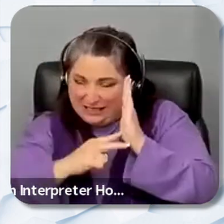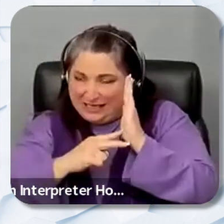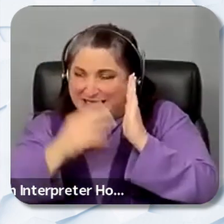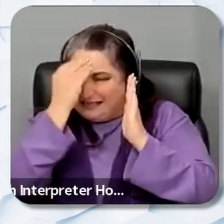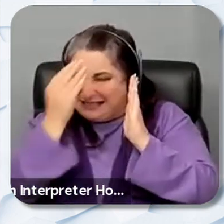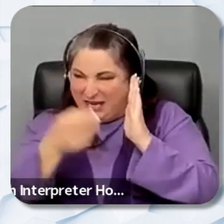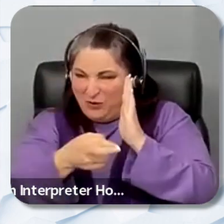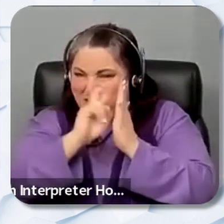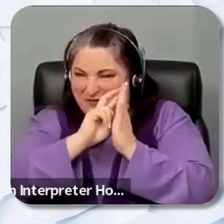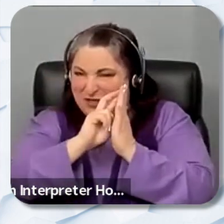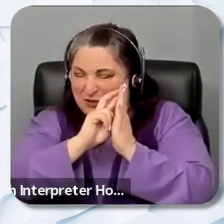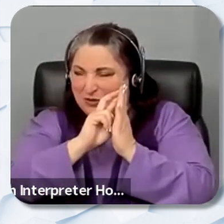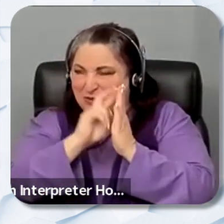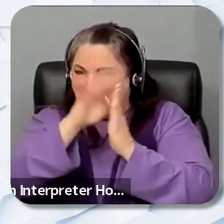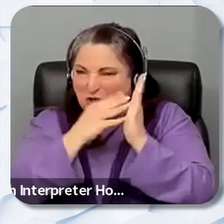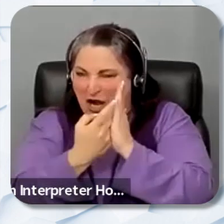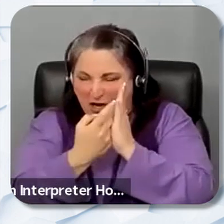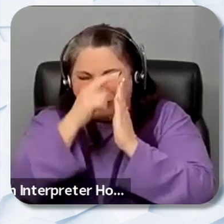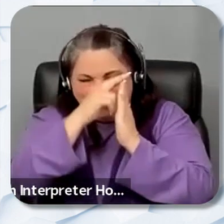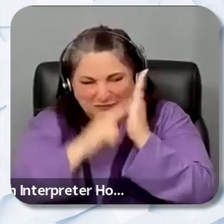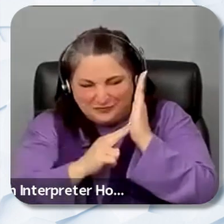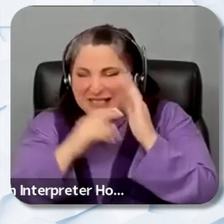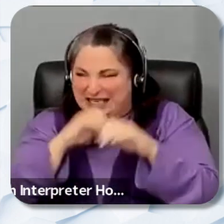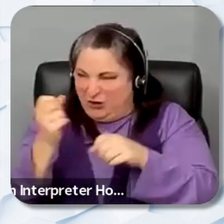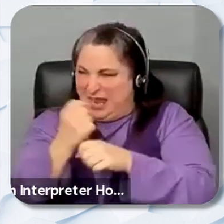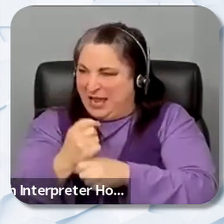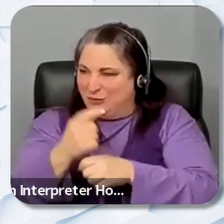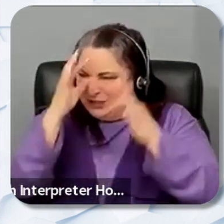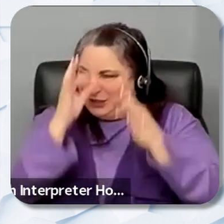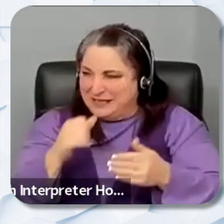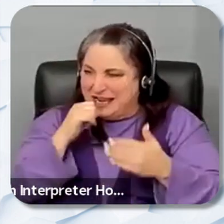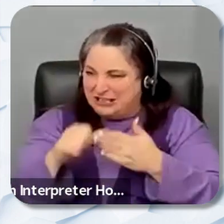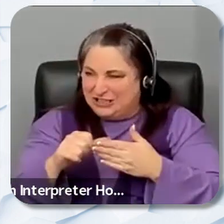data in your Annual Determination Letter. You'll look to see if you've met Target 8.